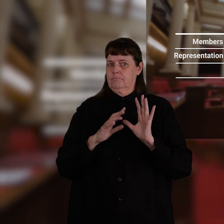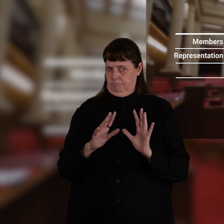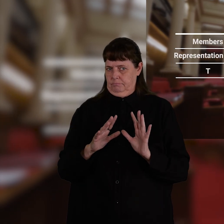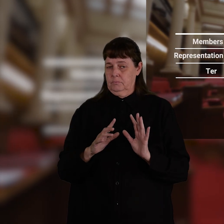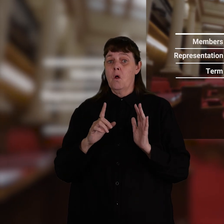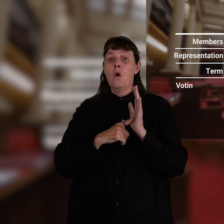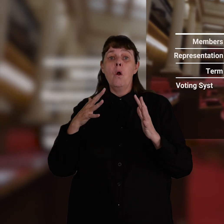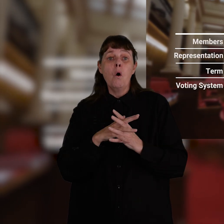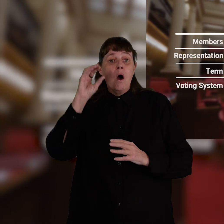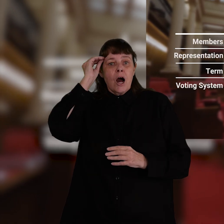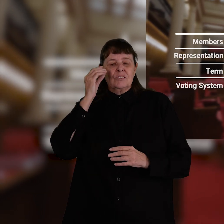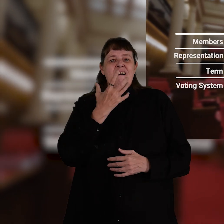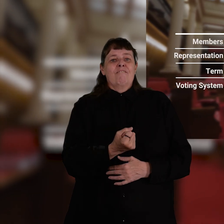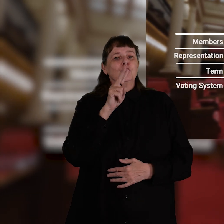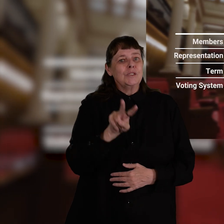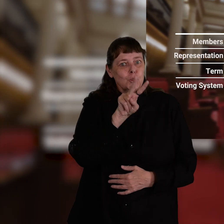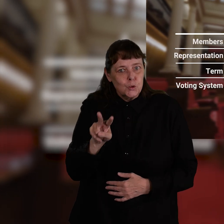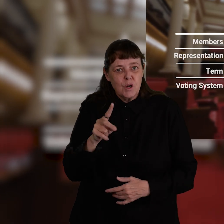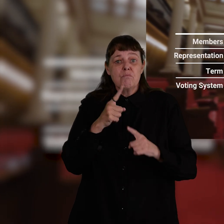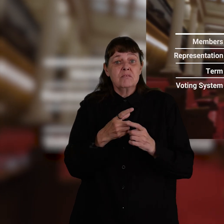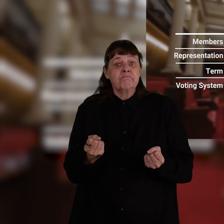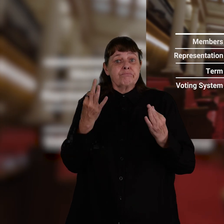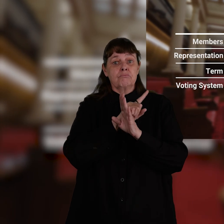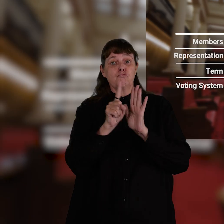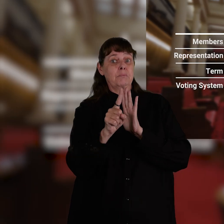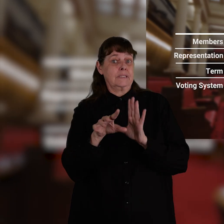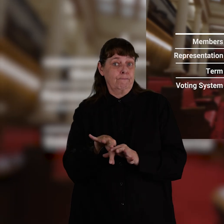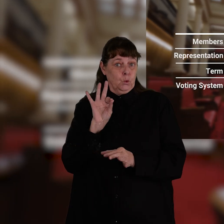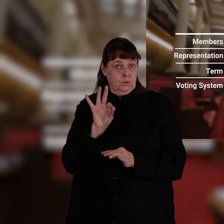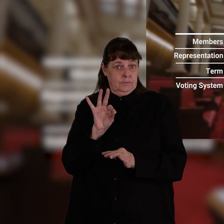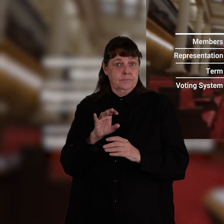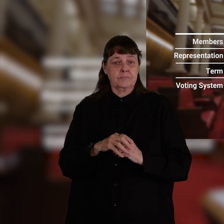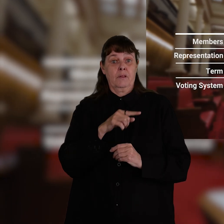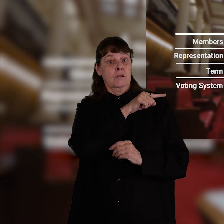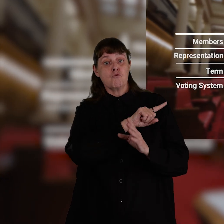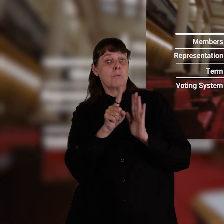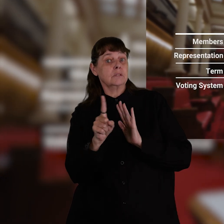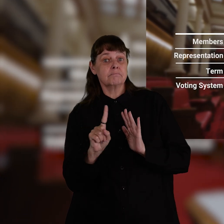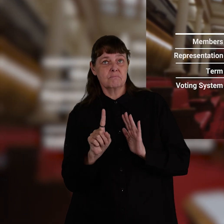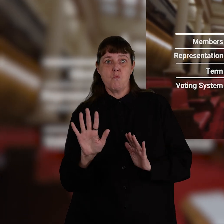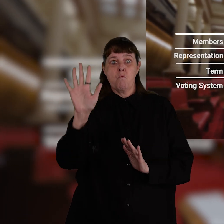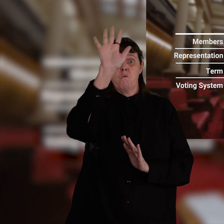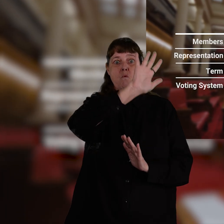electoral districts within South Australia. The Legislative Council has 22 members and they don't